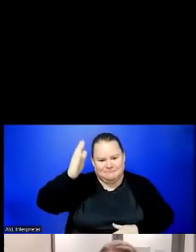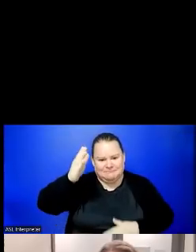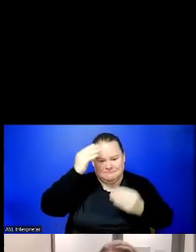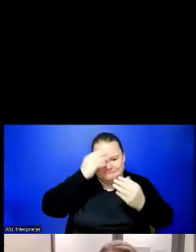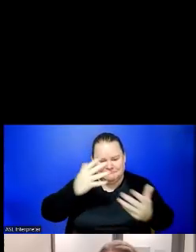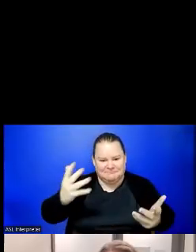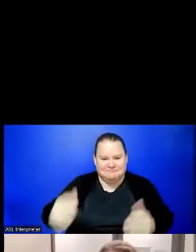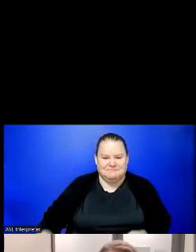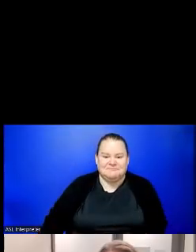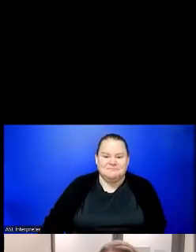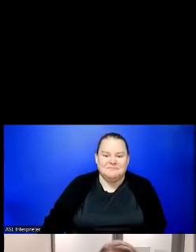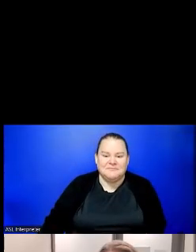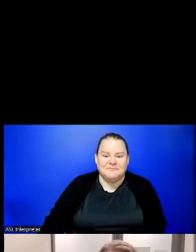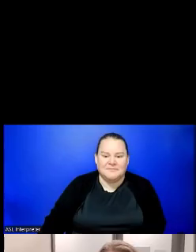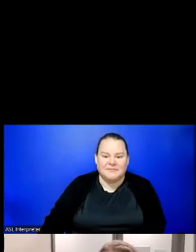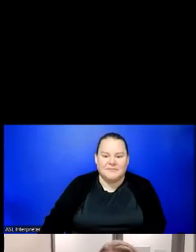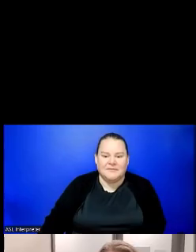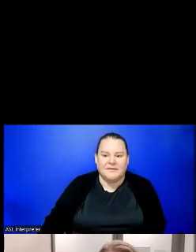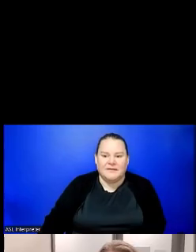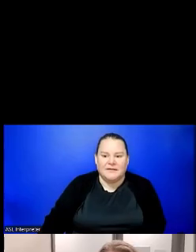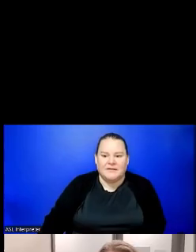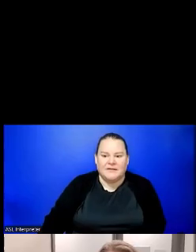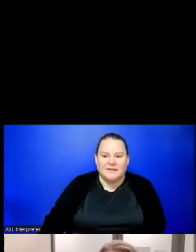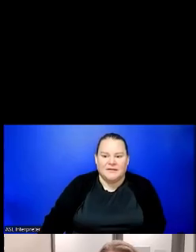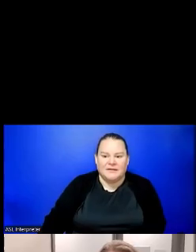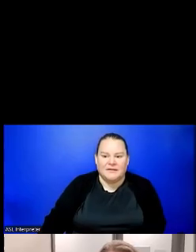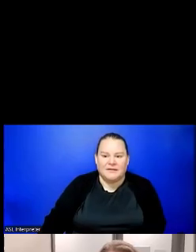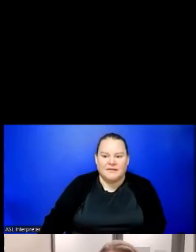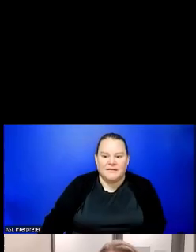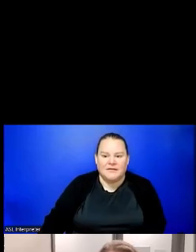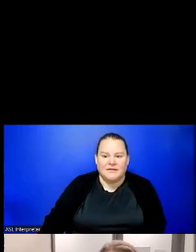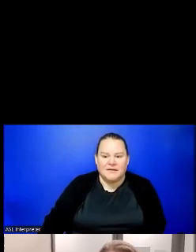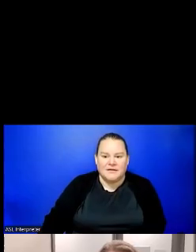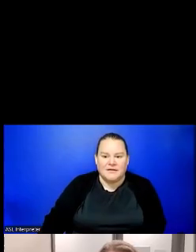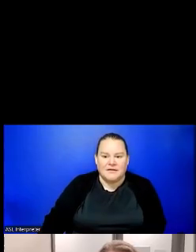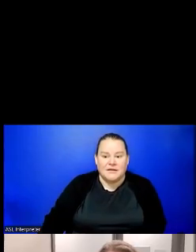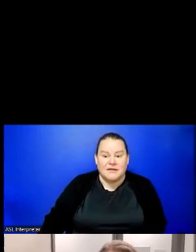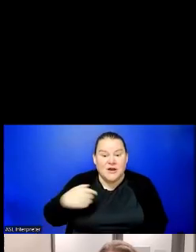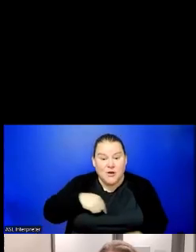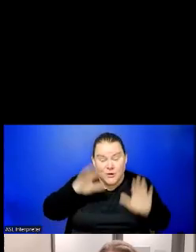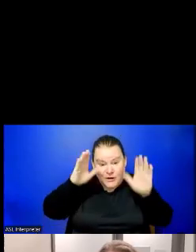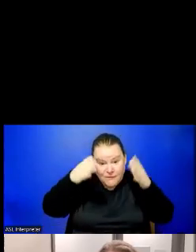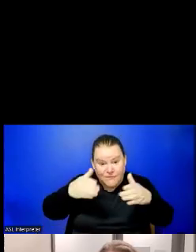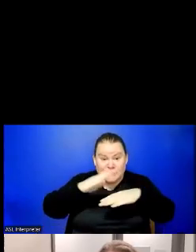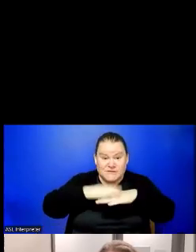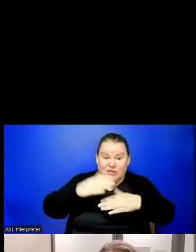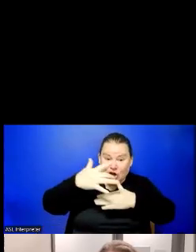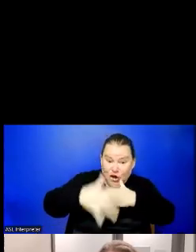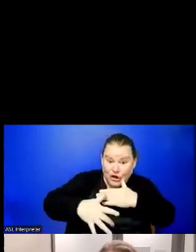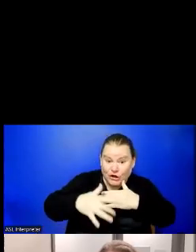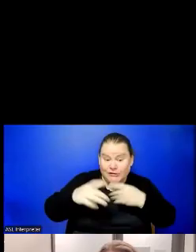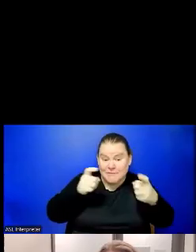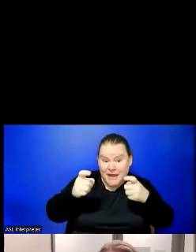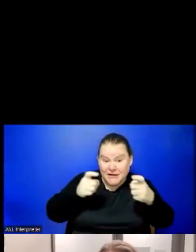focus on the early management of prader willi syndrome, so we will not be talking as much around the older childhood or